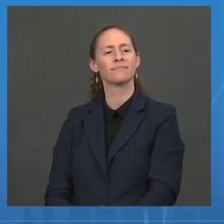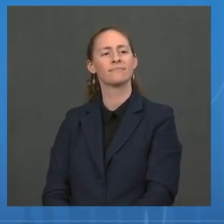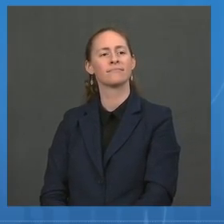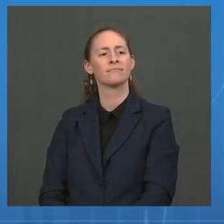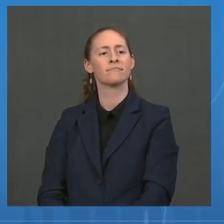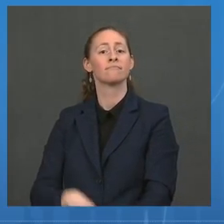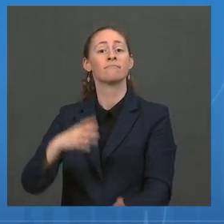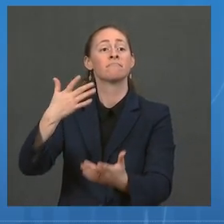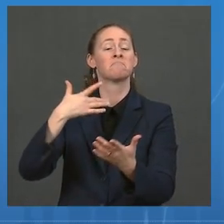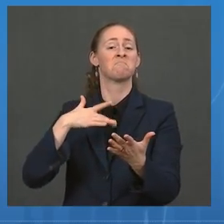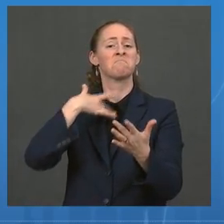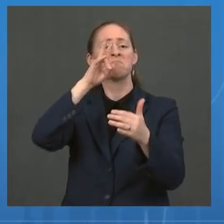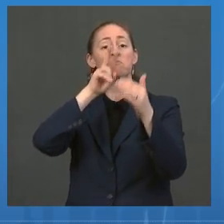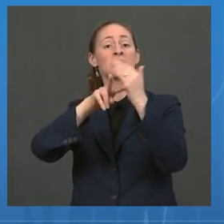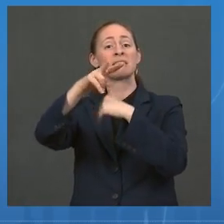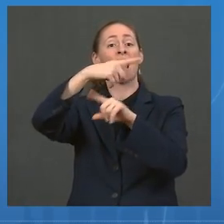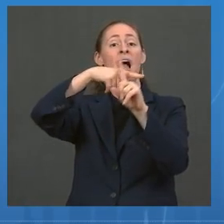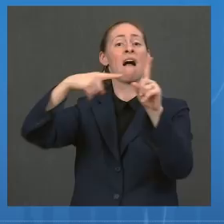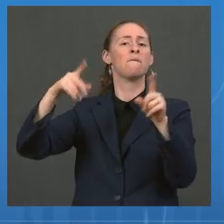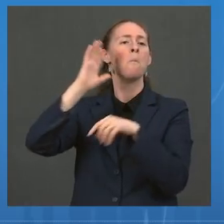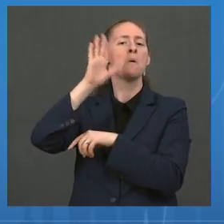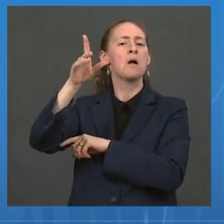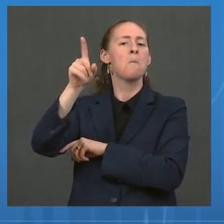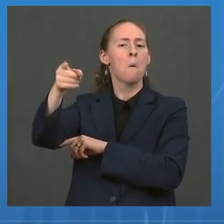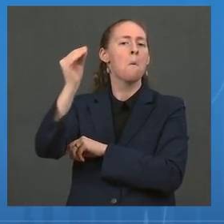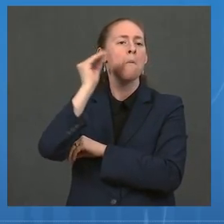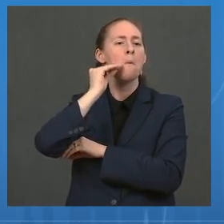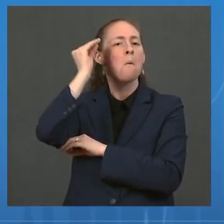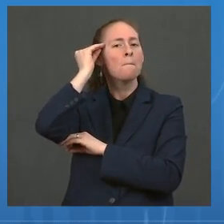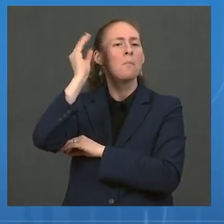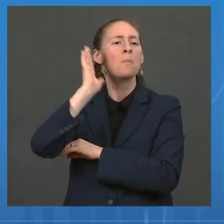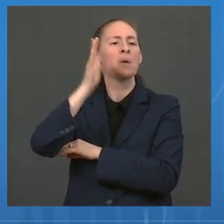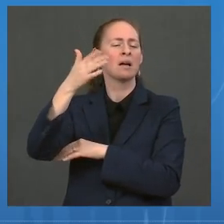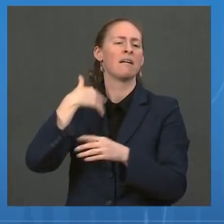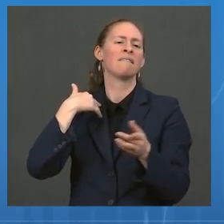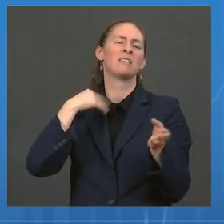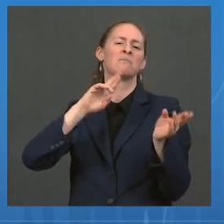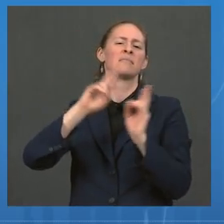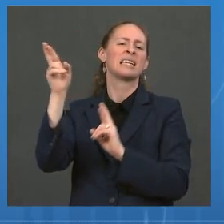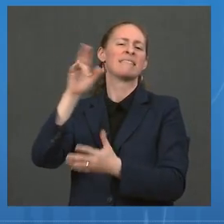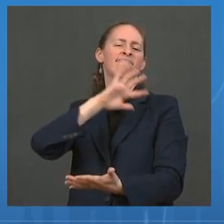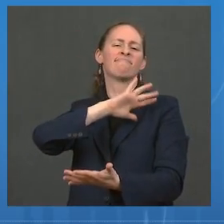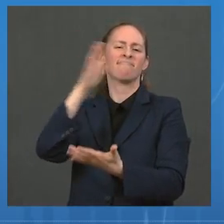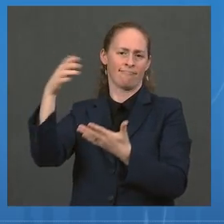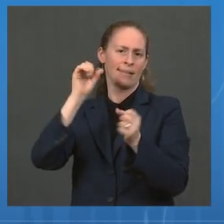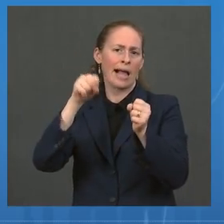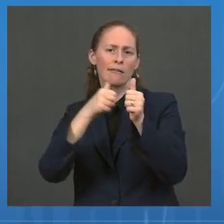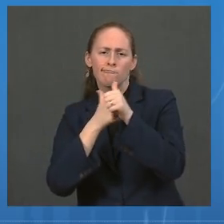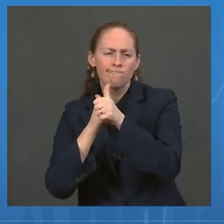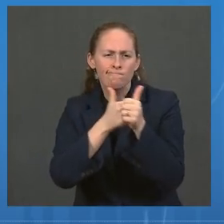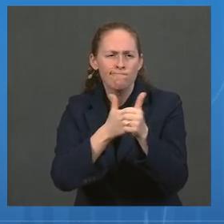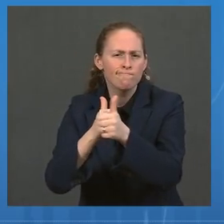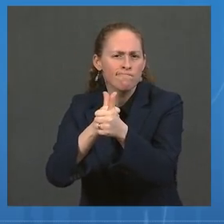and there continues to be enough testing capacity in America. We'll continue to pull every lever to expand